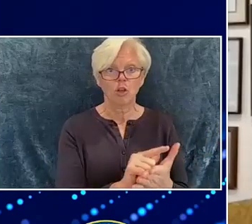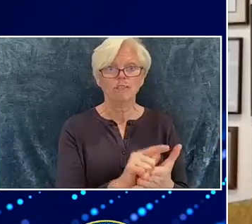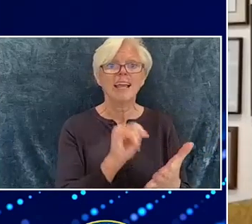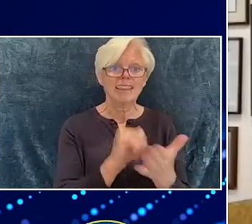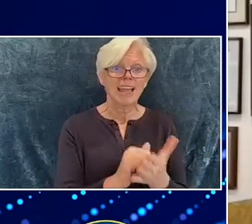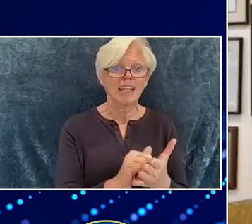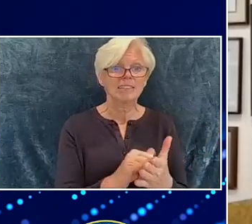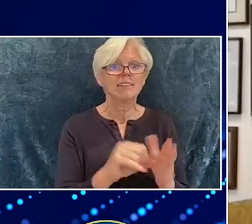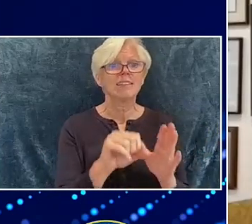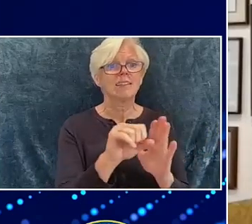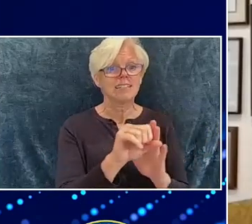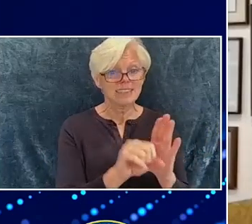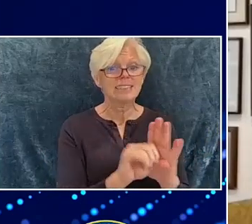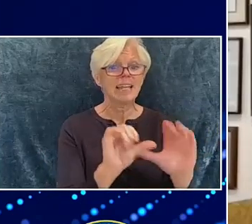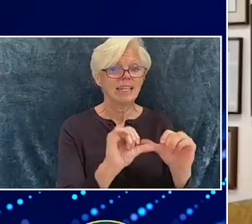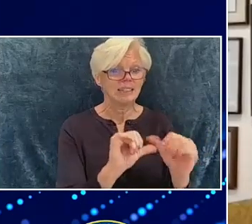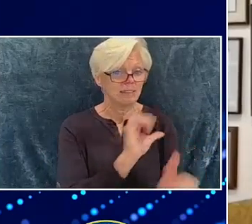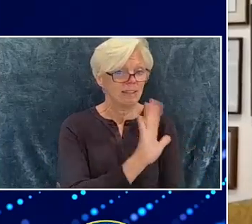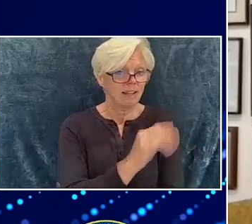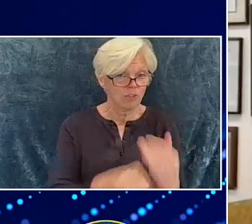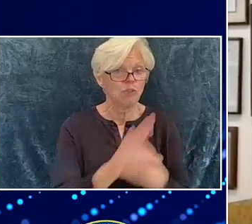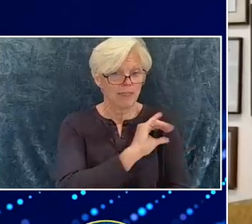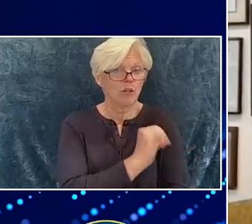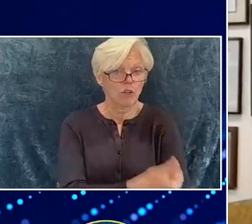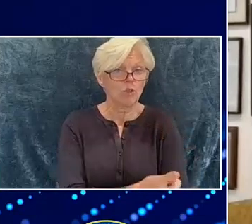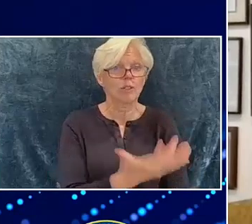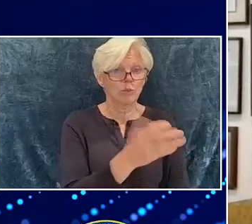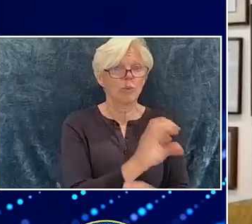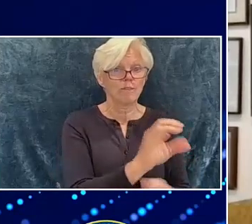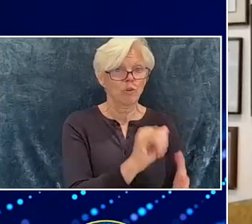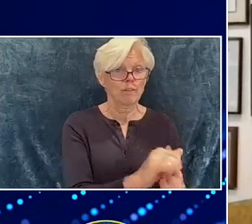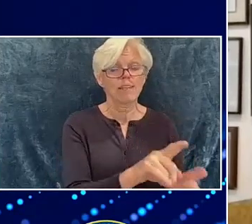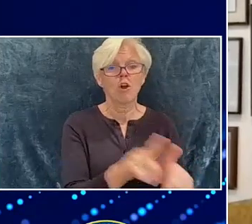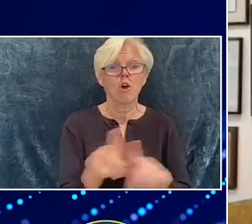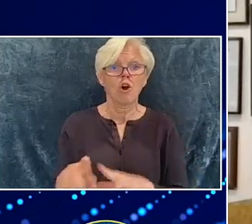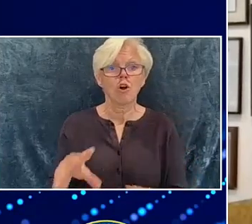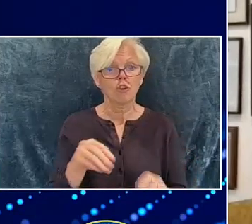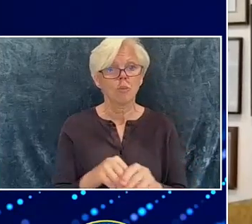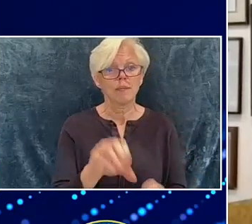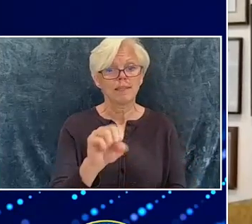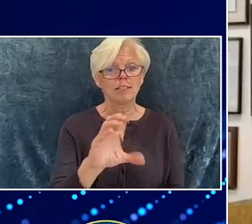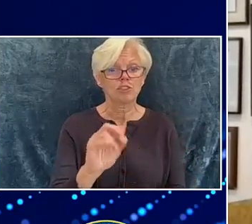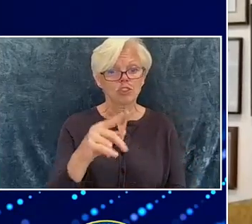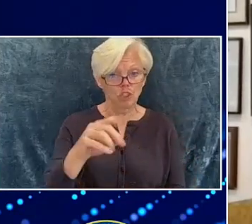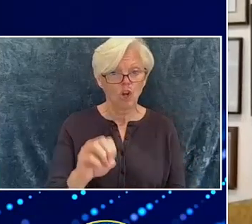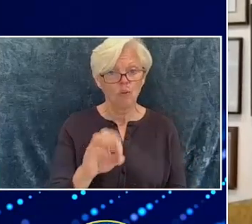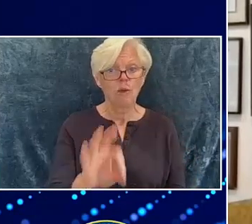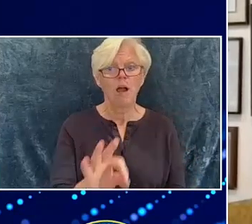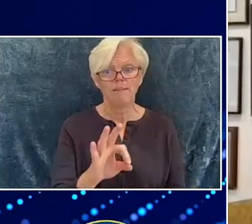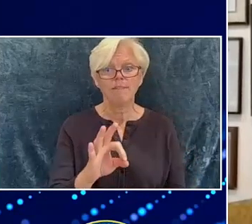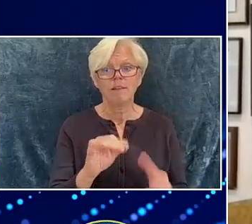They also- within the scope of the accrediting authority, we have a role to